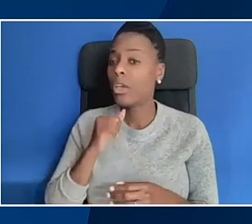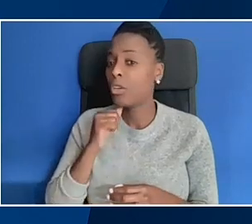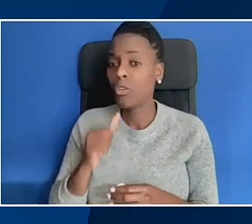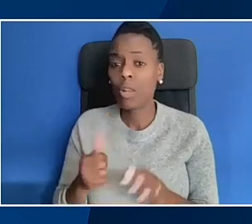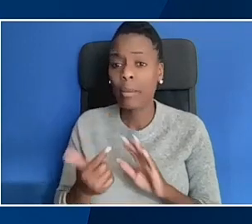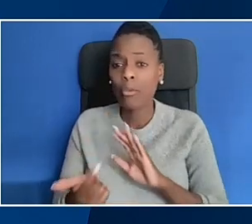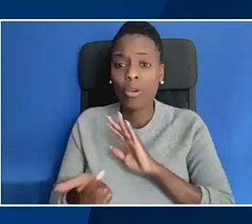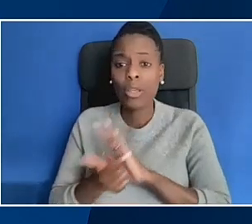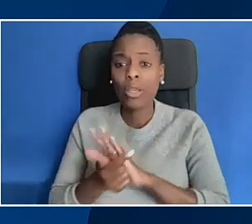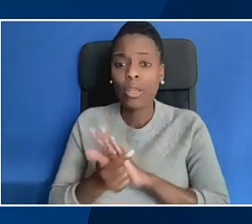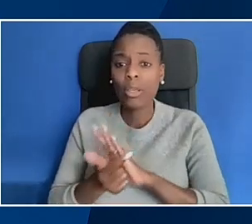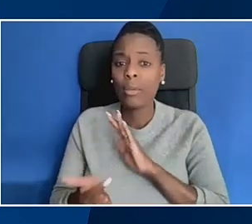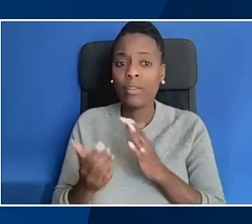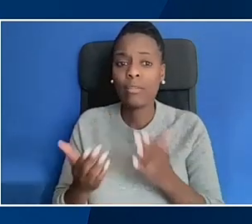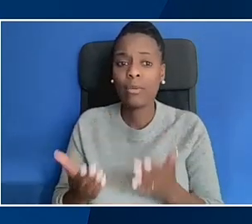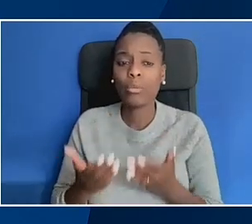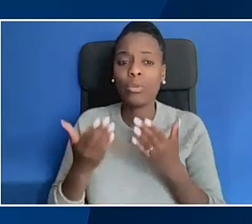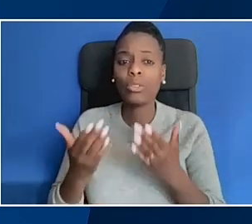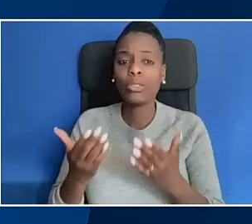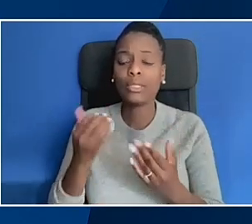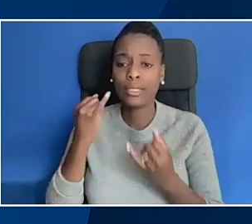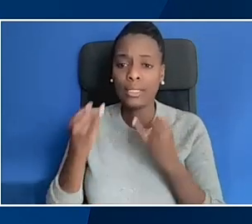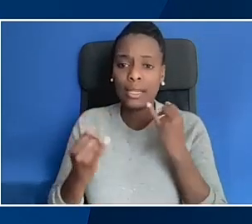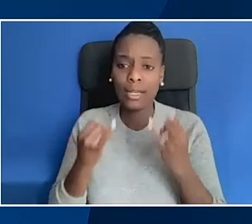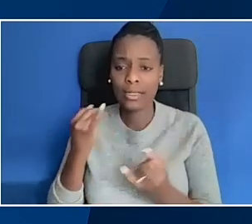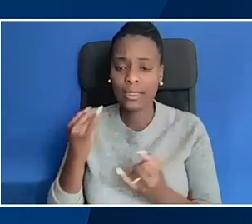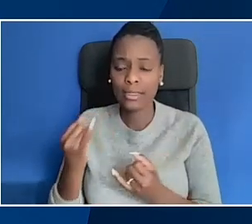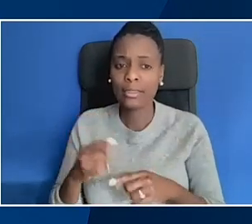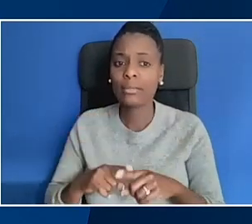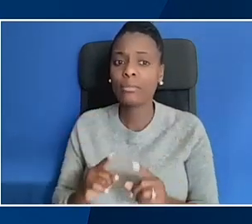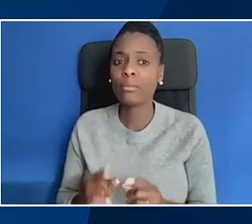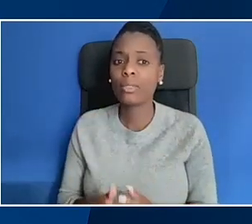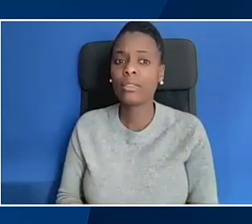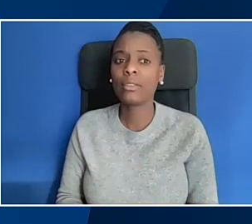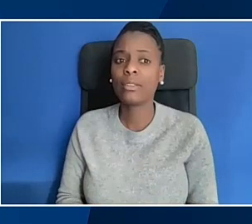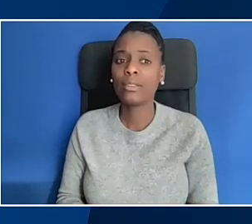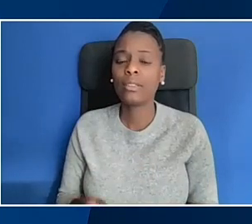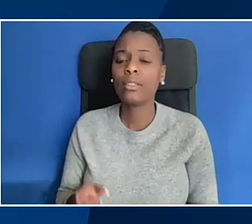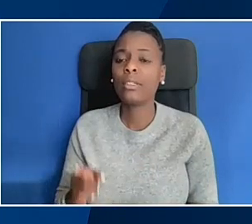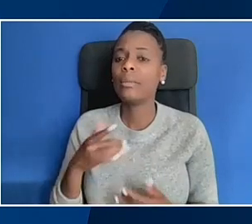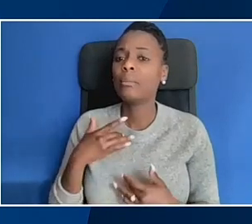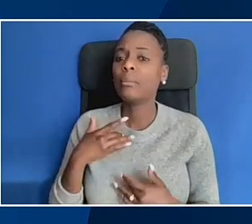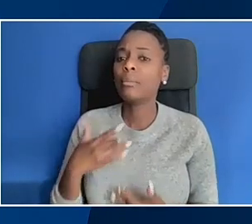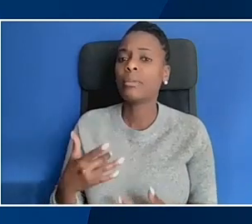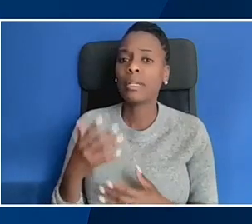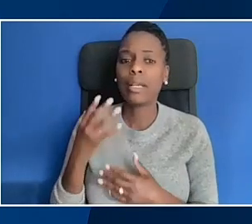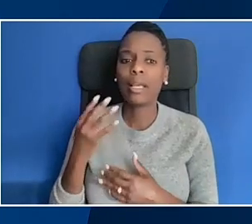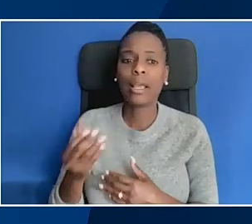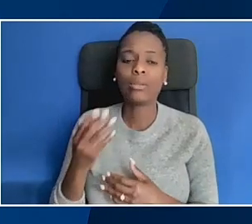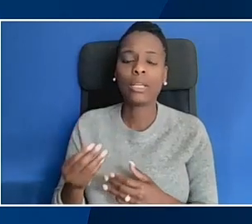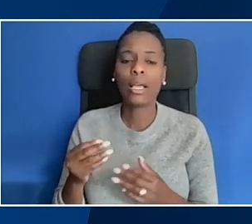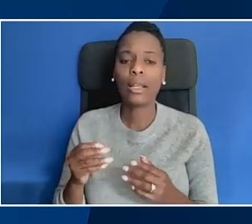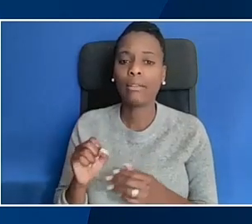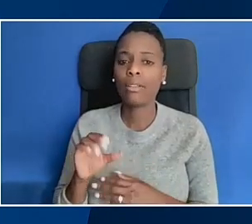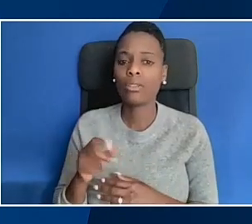committee. I'm just, you know, saying that they're generally outside of the scope of what we announced and, you know, and you